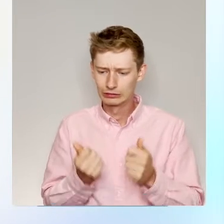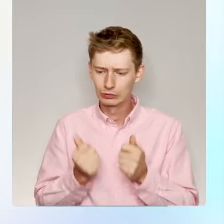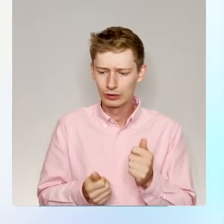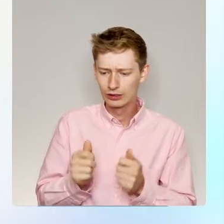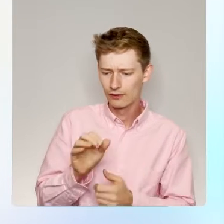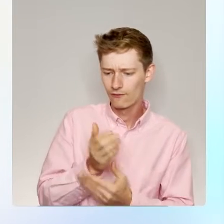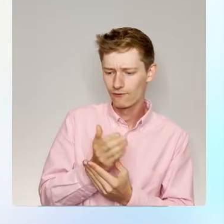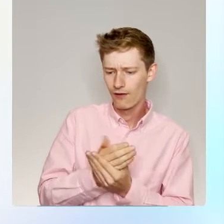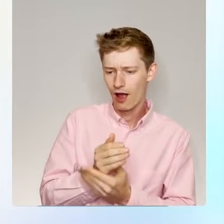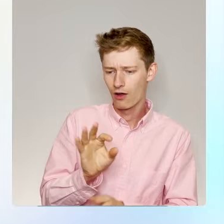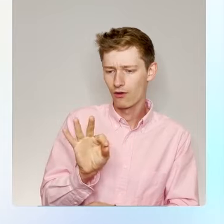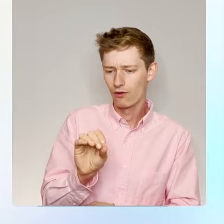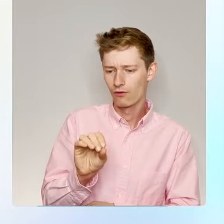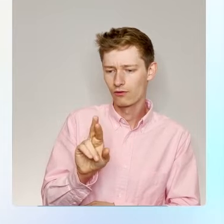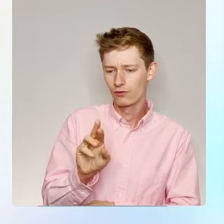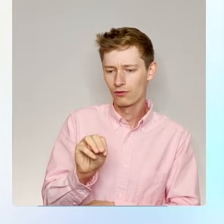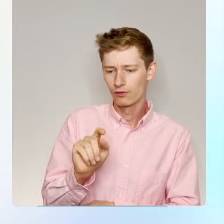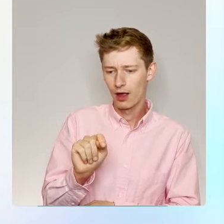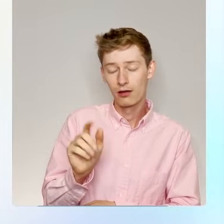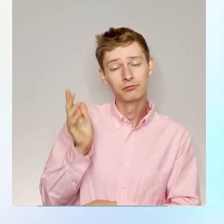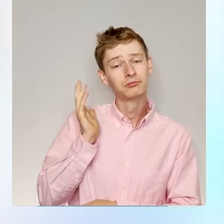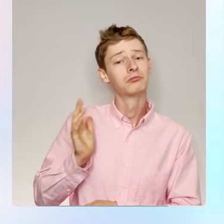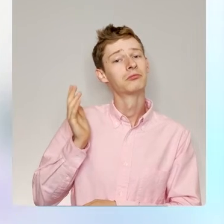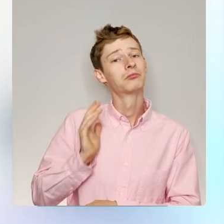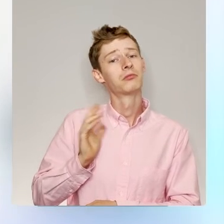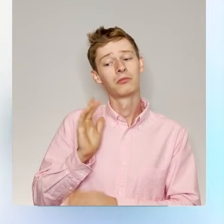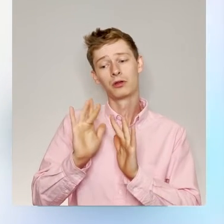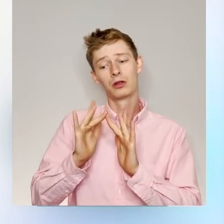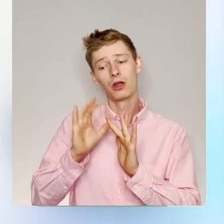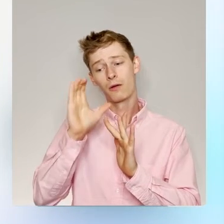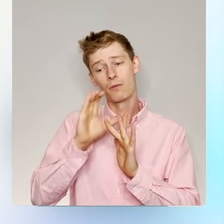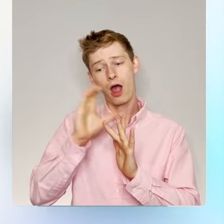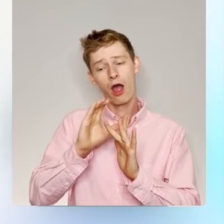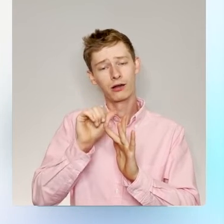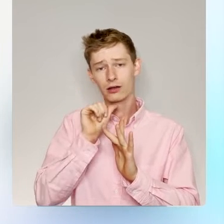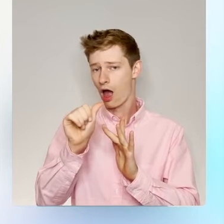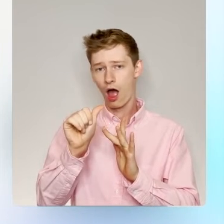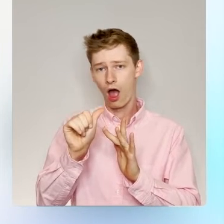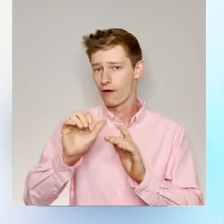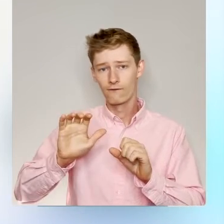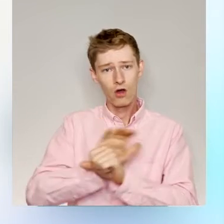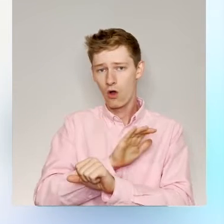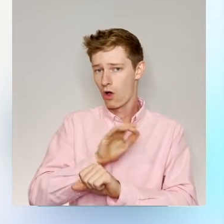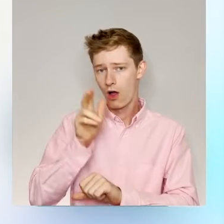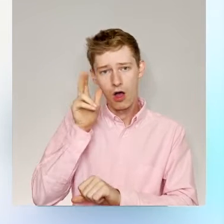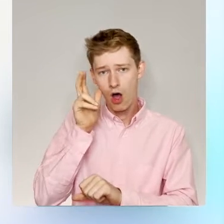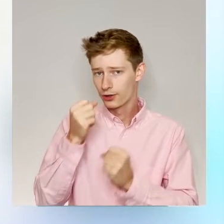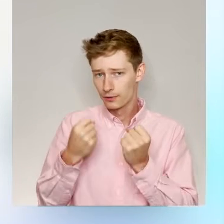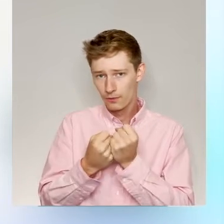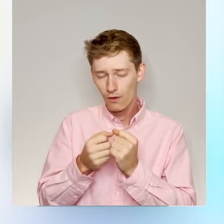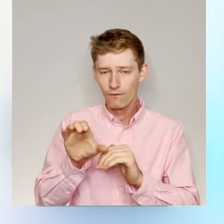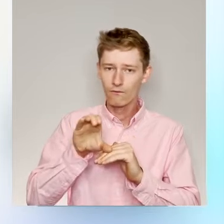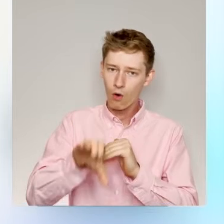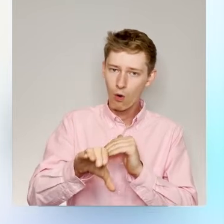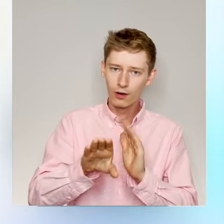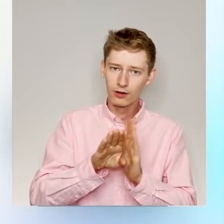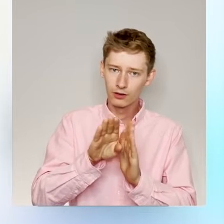and enjoys widespread support on most modern browsers. You can create Webm files from WAV or MP3 files.